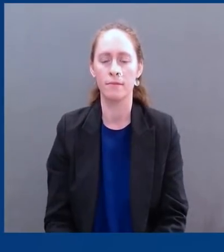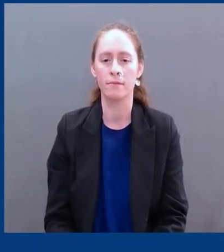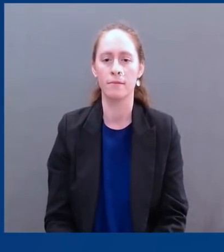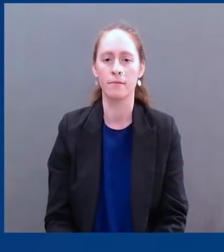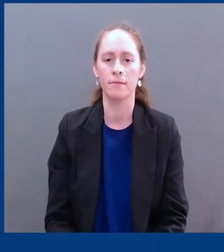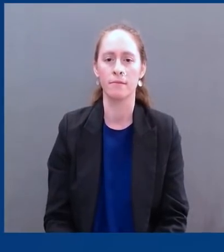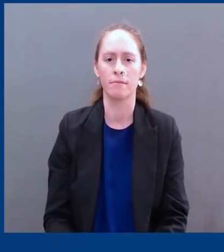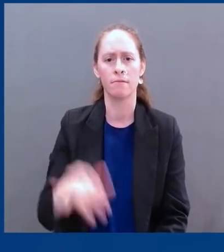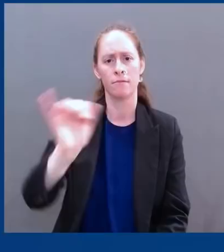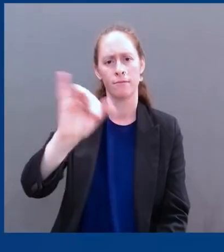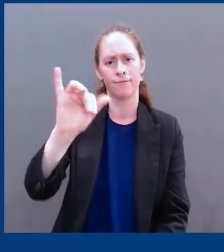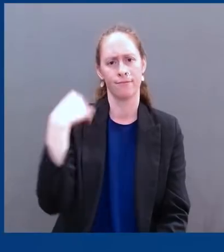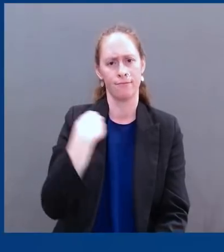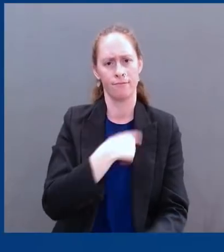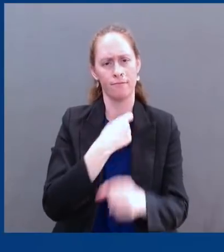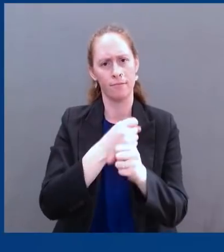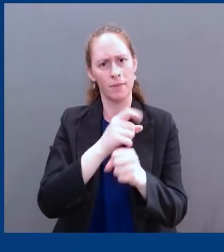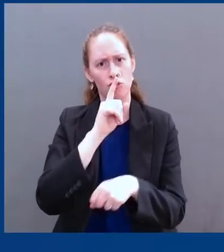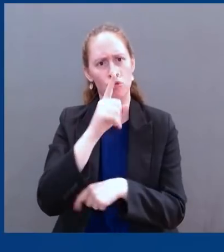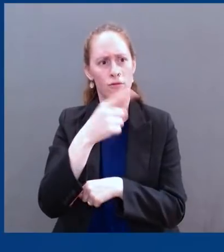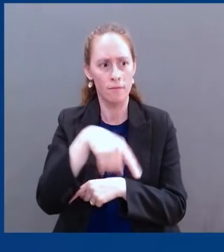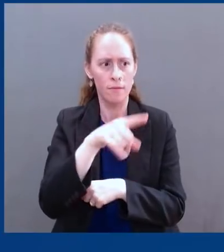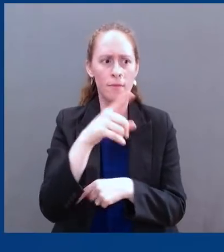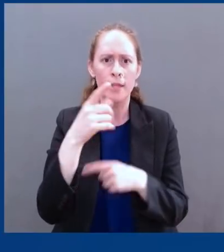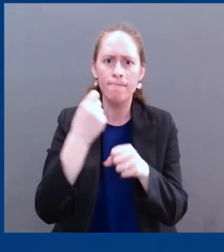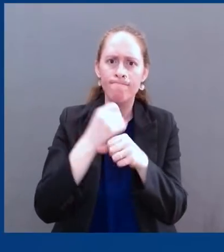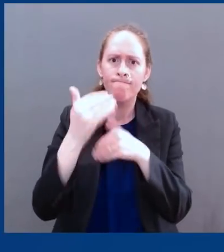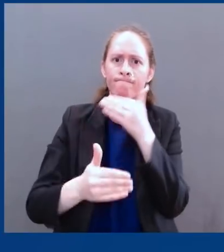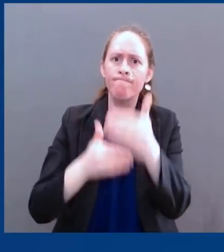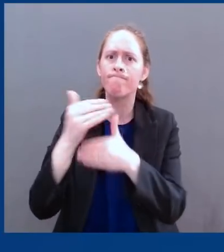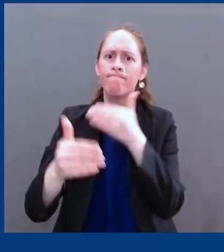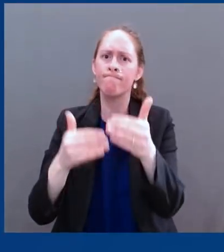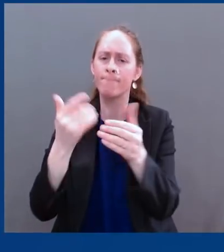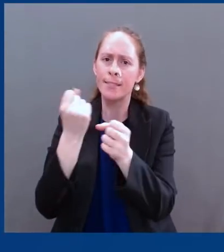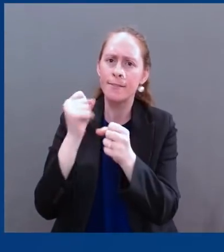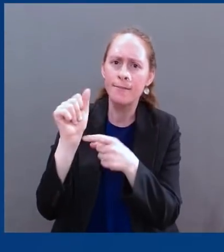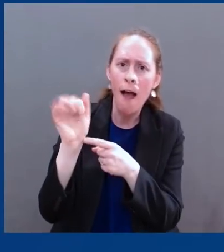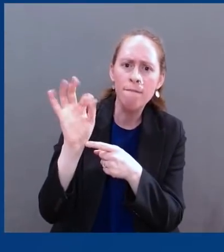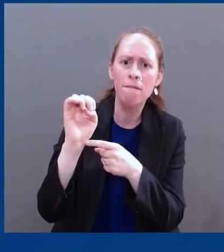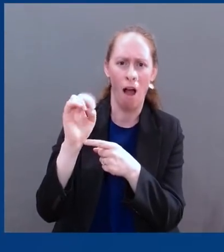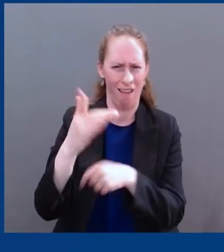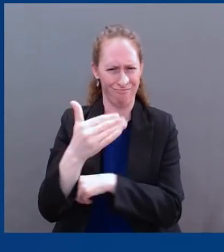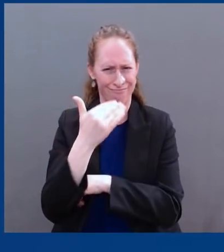nothing more or less than you would naturally see with so many other vaccinations.